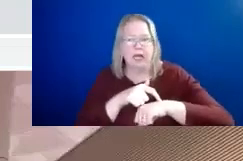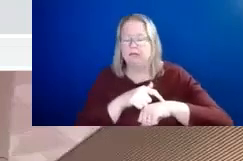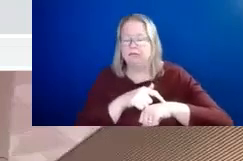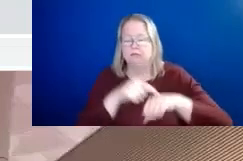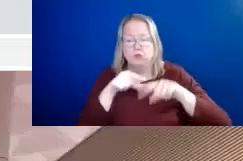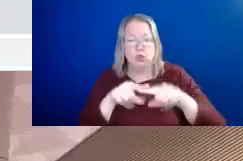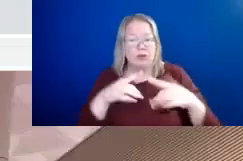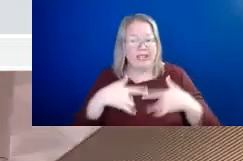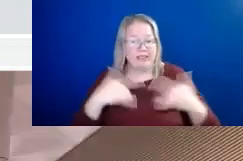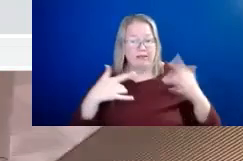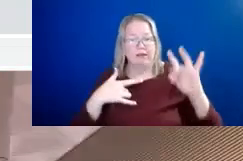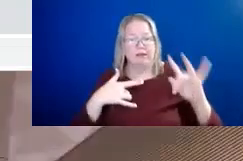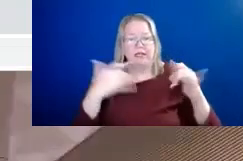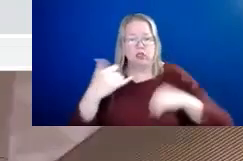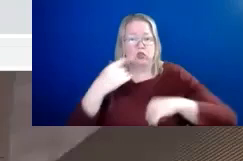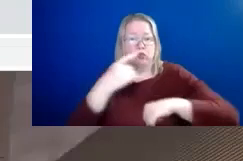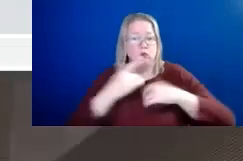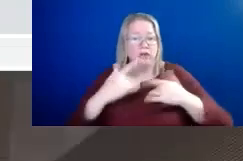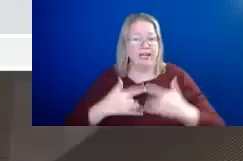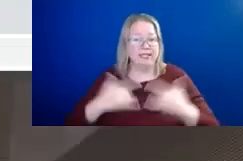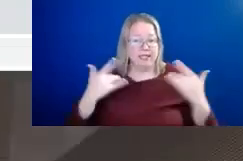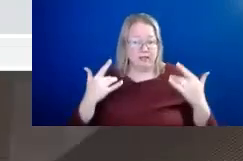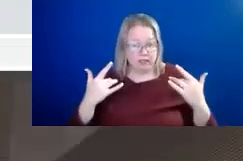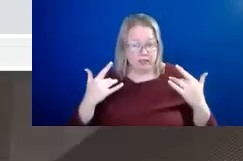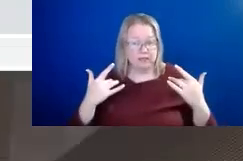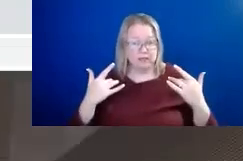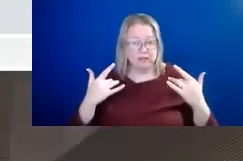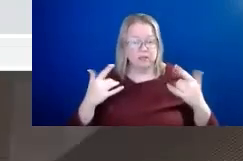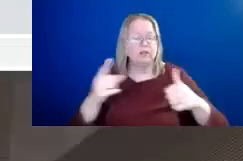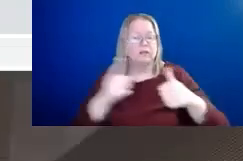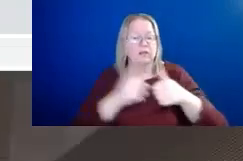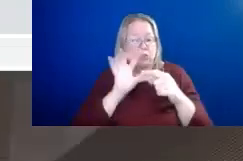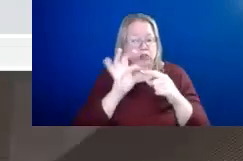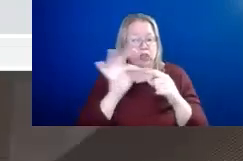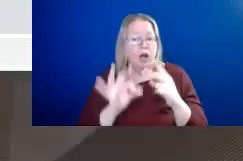click on today's events 12:29:49 . It's the first option on the toolbar.